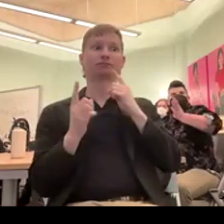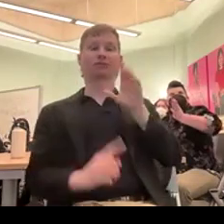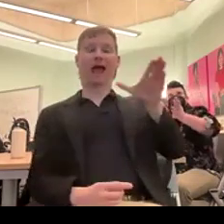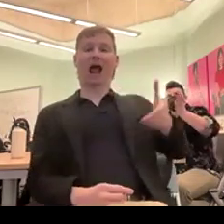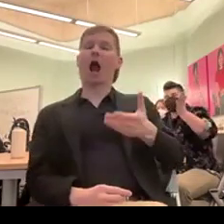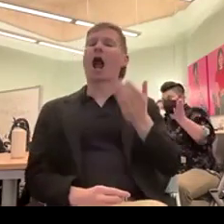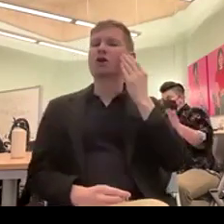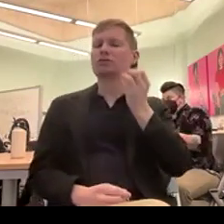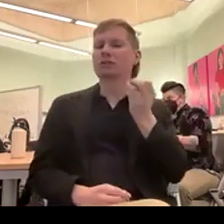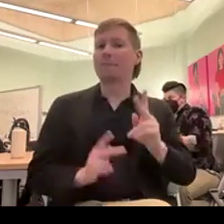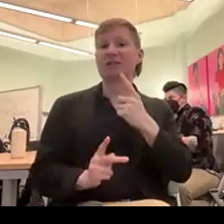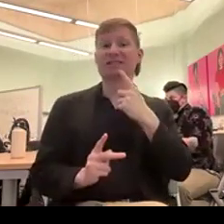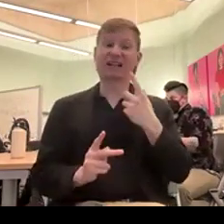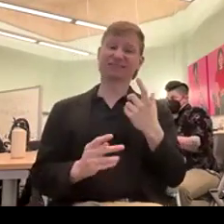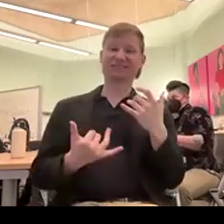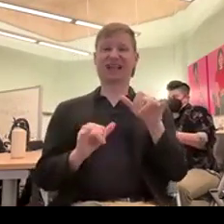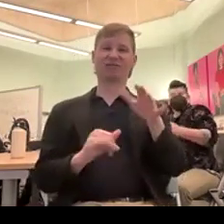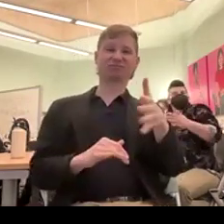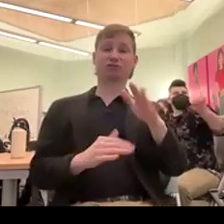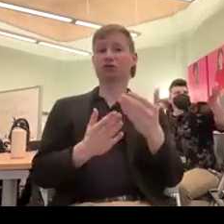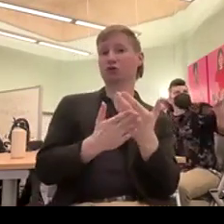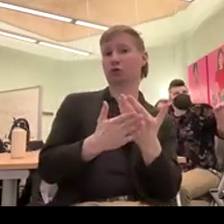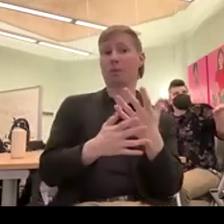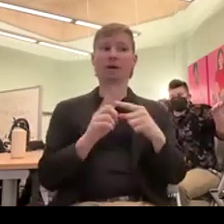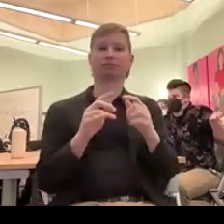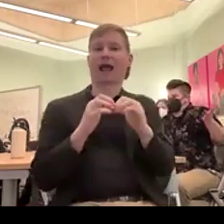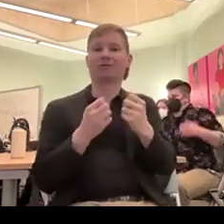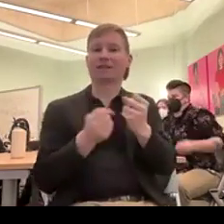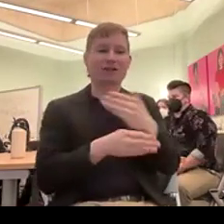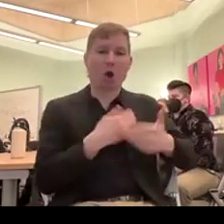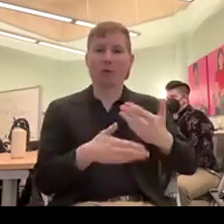interviewing, and being hired, I know that some folks said that they were relatively new,